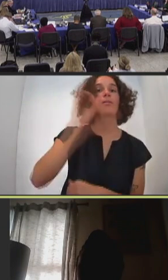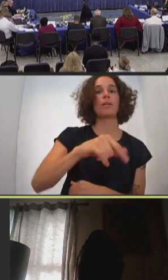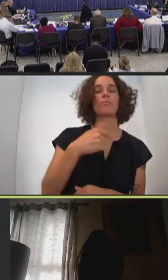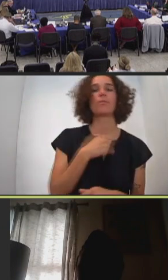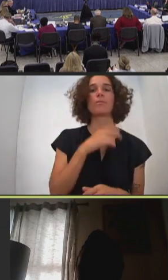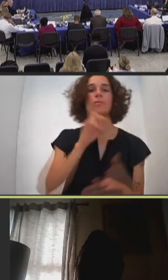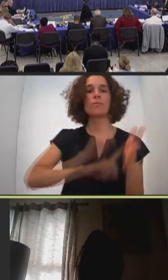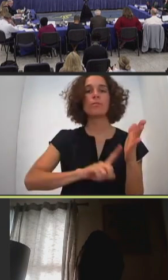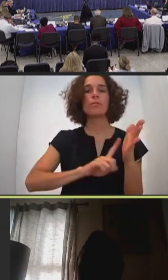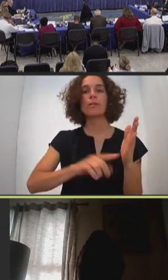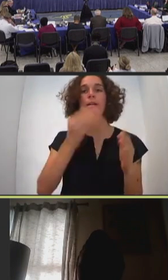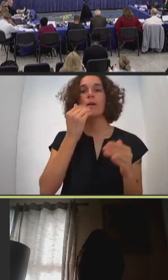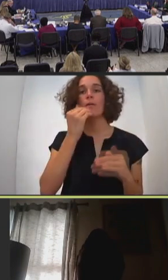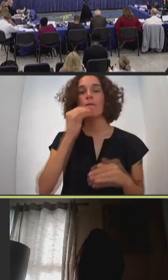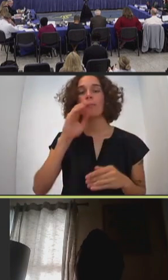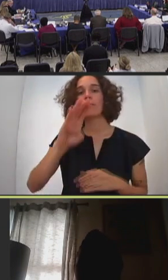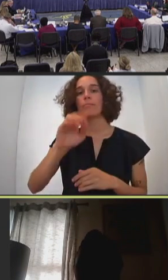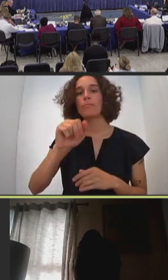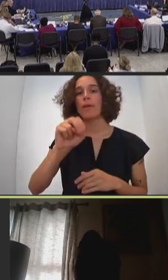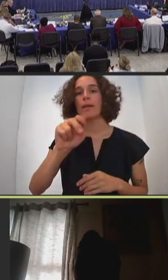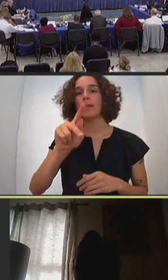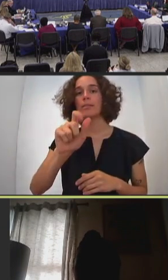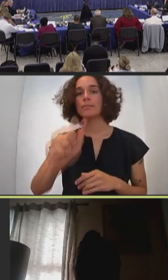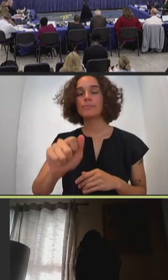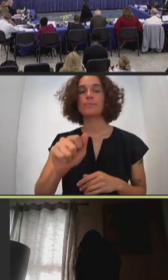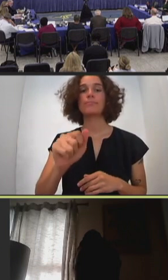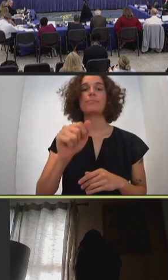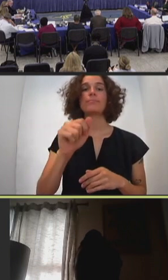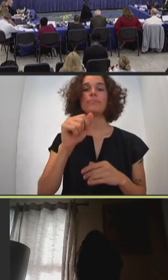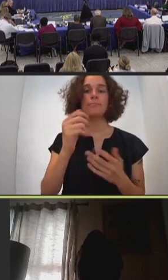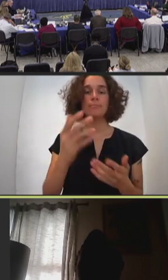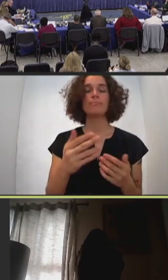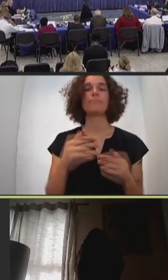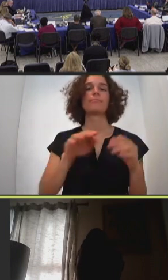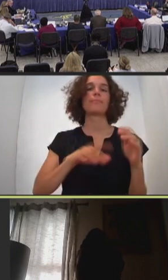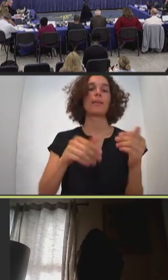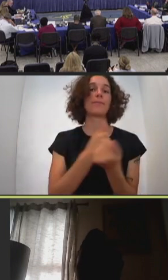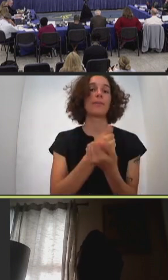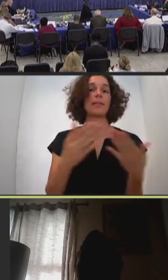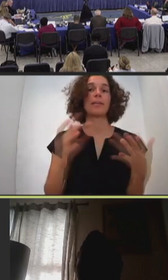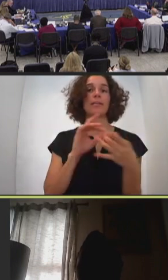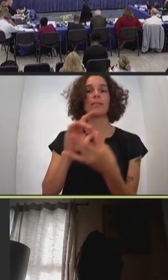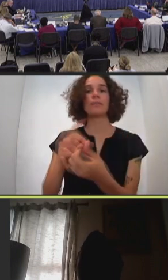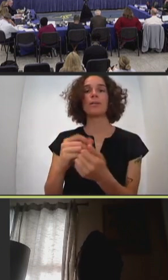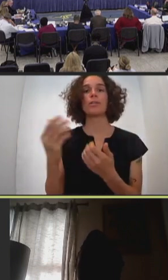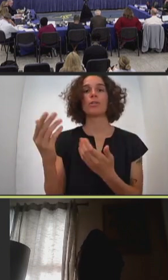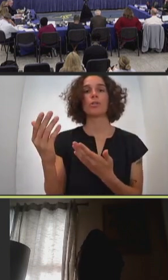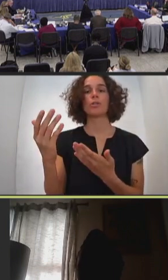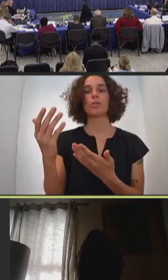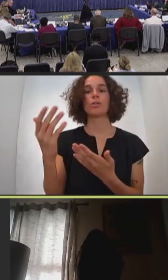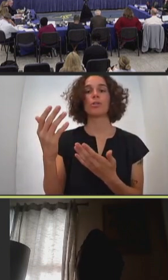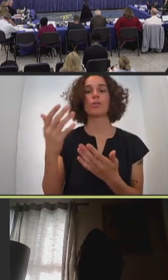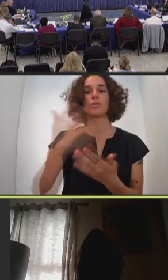So, basically, everything that is social determinants of health, how we can ensure